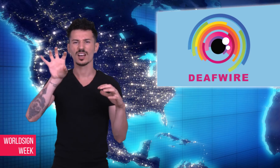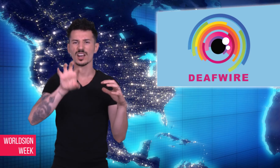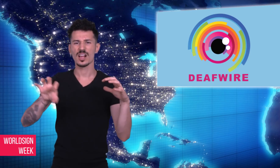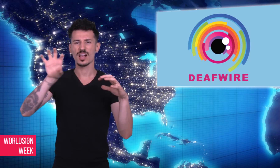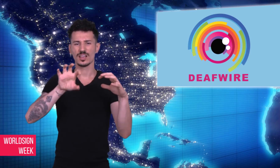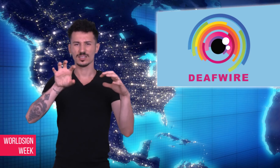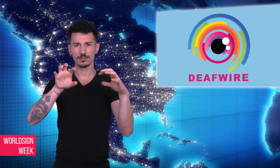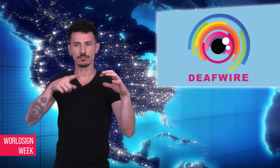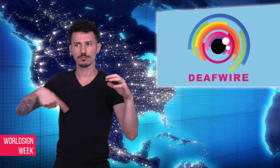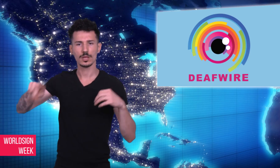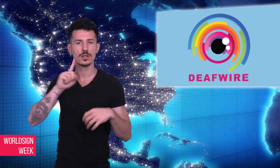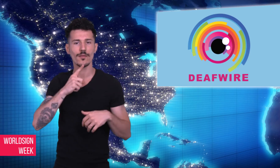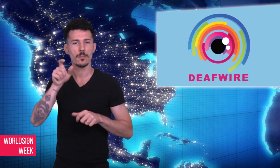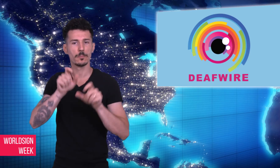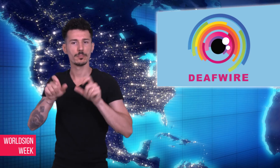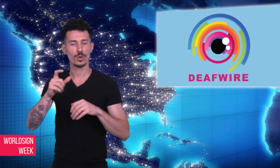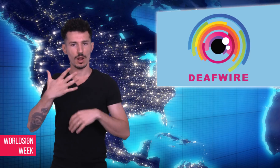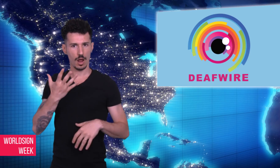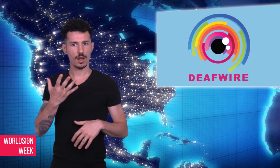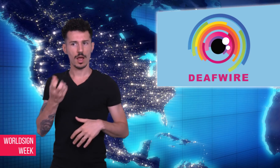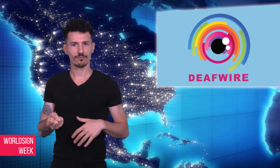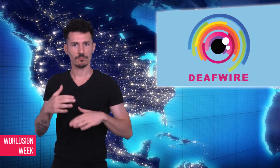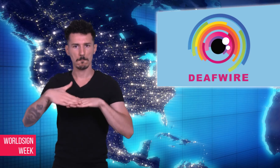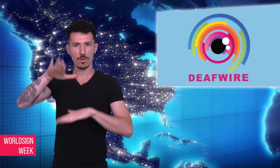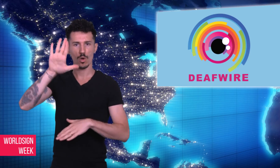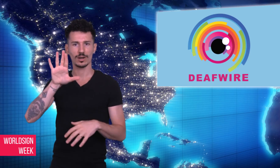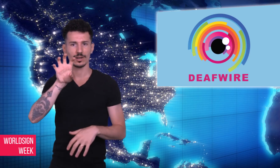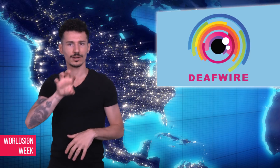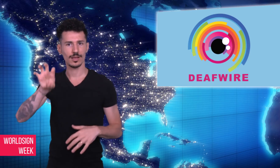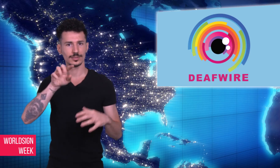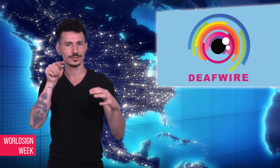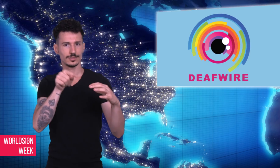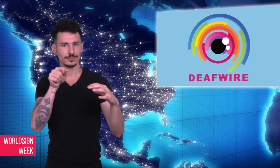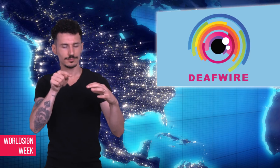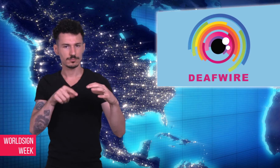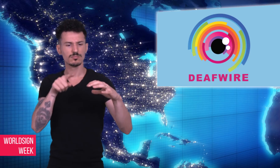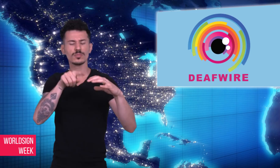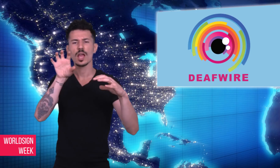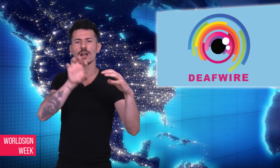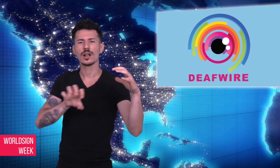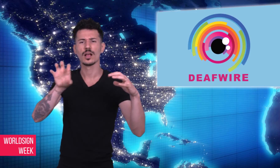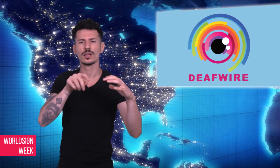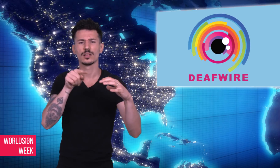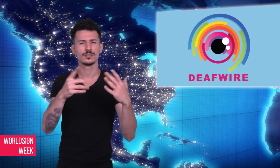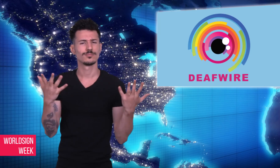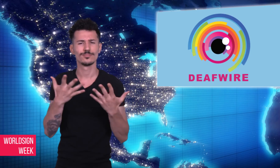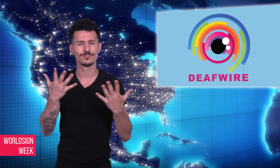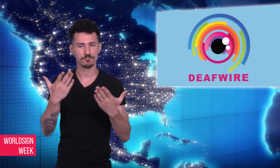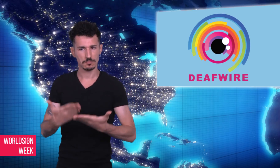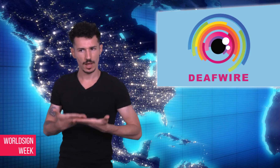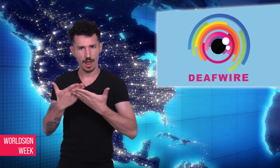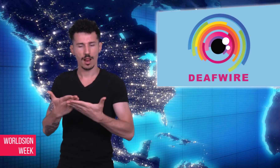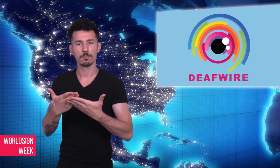prove, for the first time, that grey matter is greater in brains of deaf